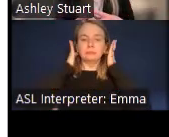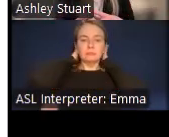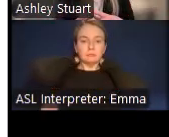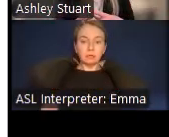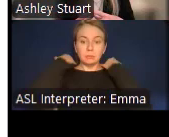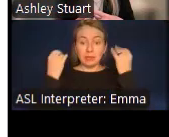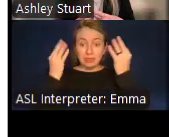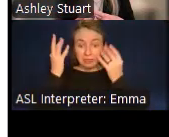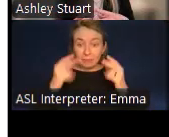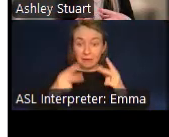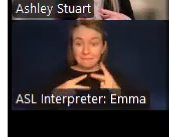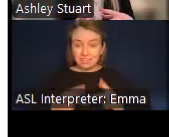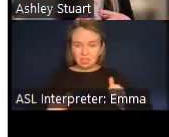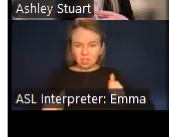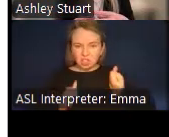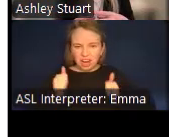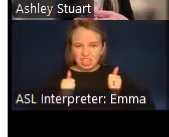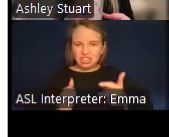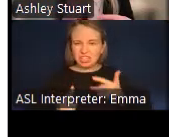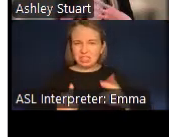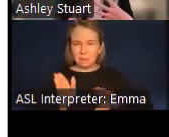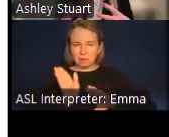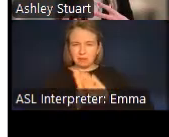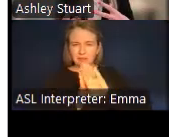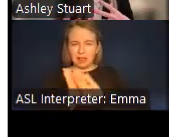aggression and typical development, it tends to be a